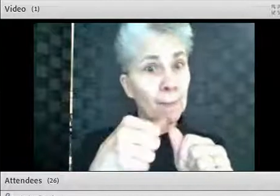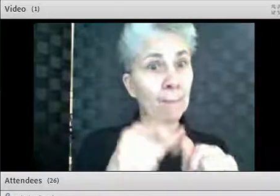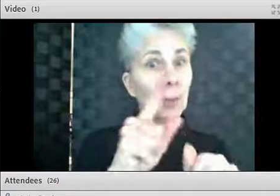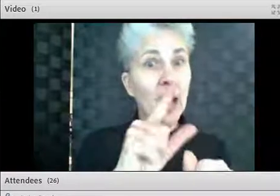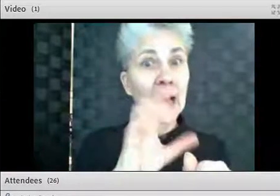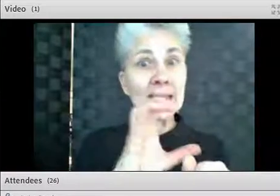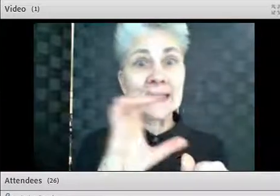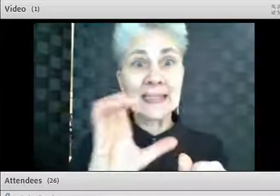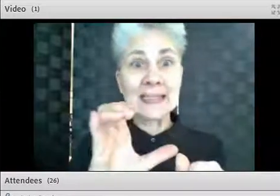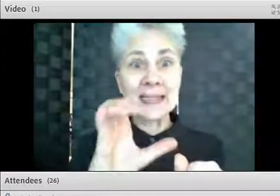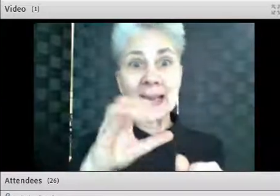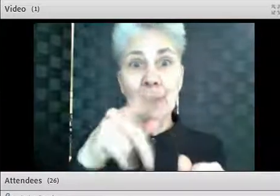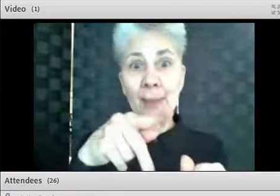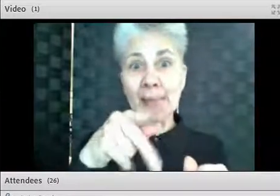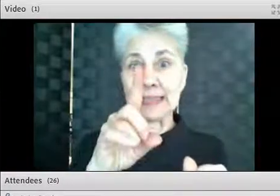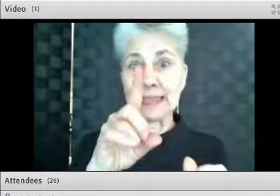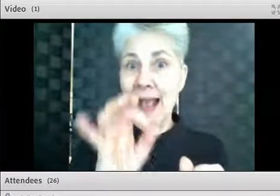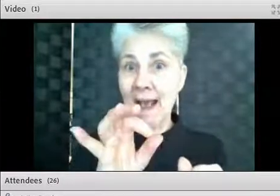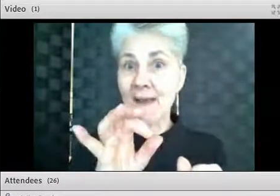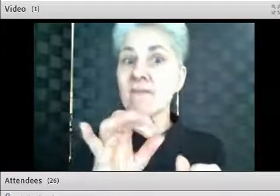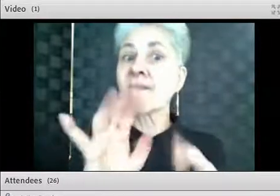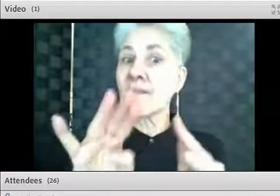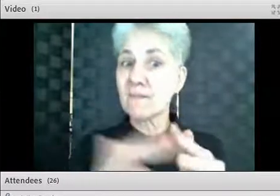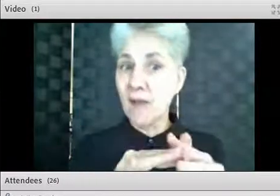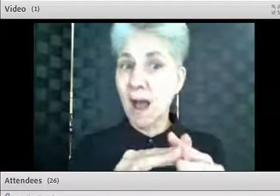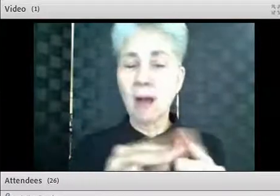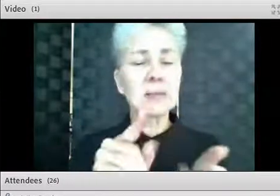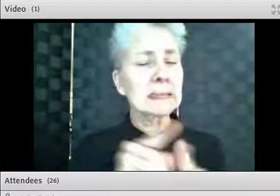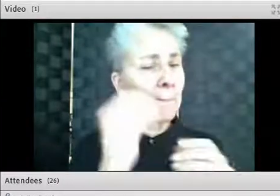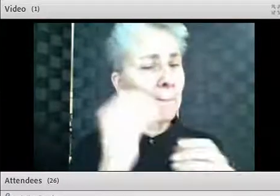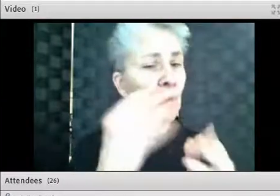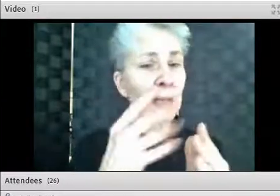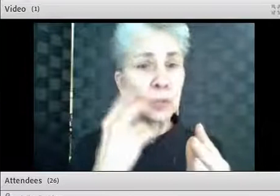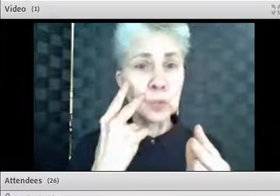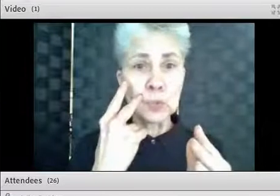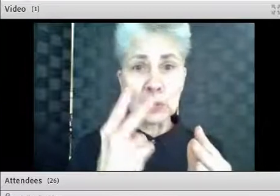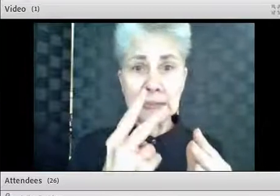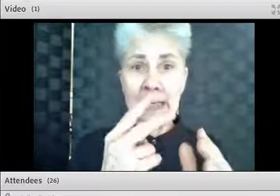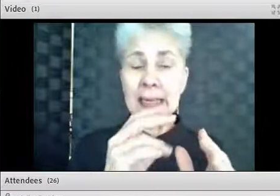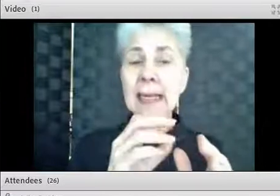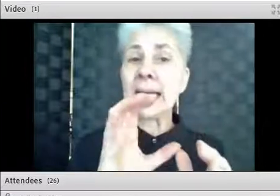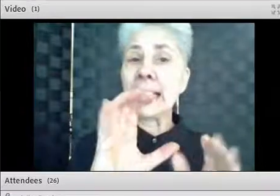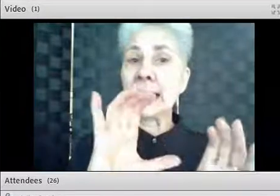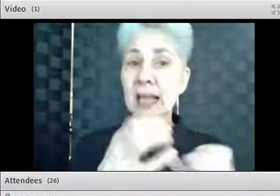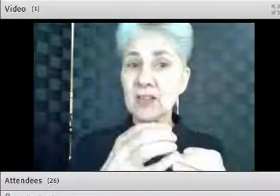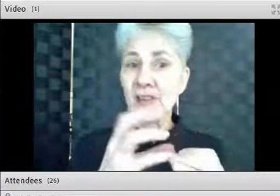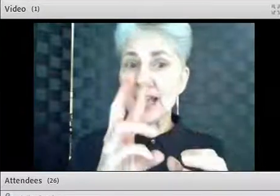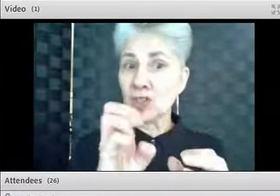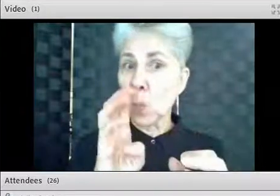It's the same information that you see in Classification Web. I promise it's the same information.